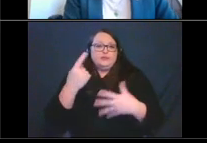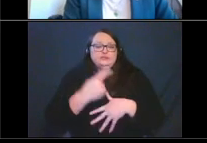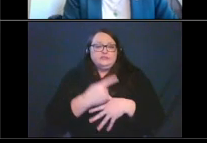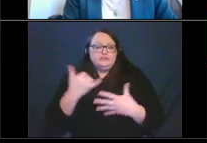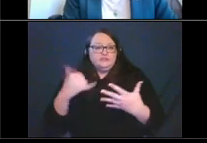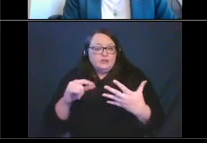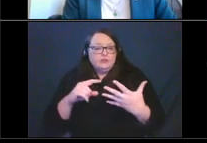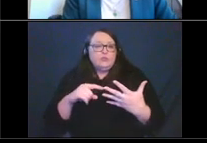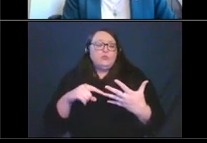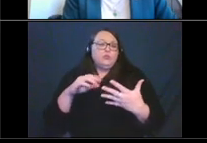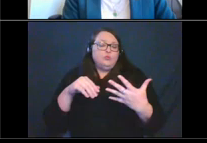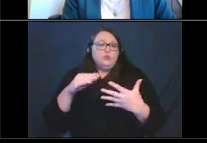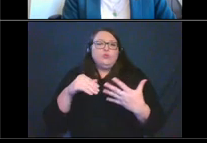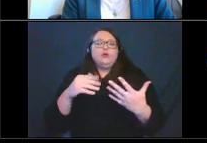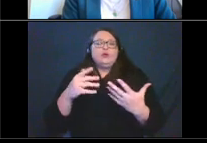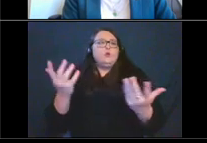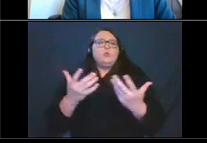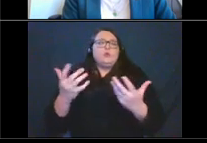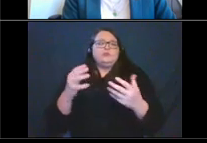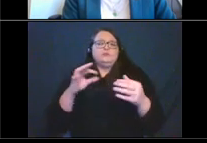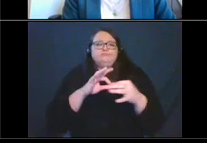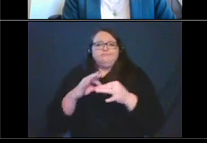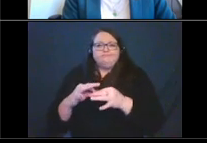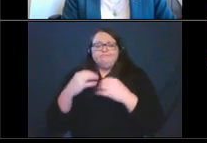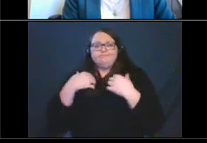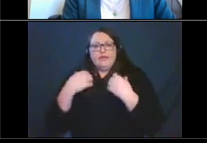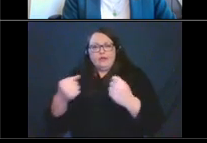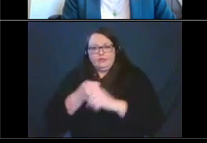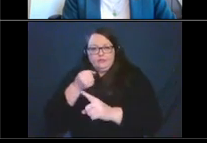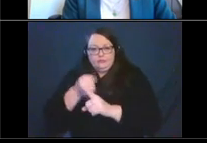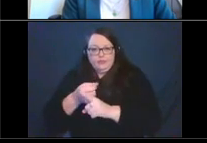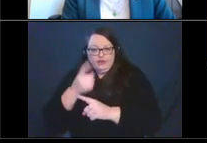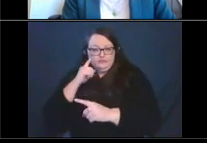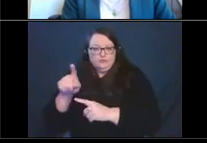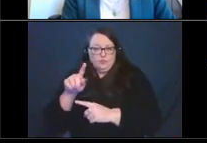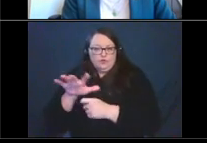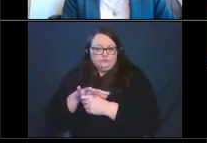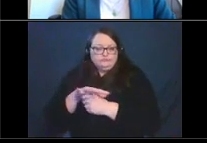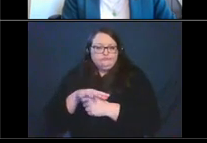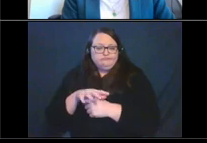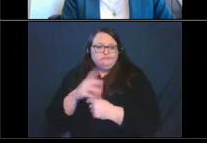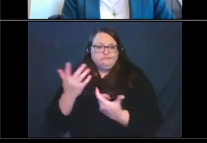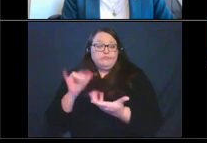has and what would be the corresponding health impacts for those days? That's something that